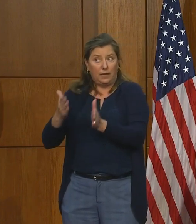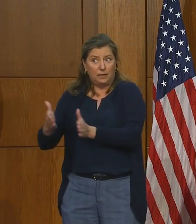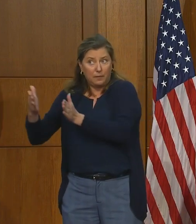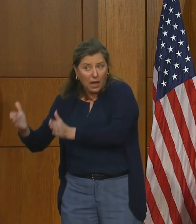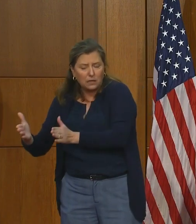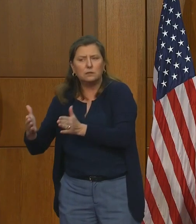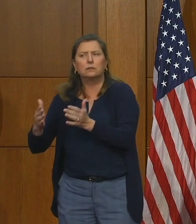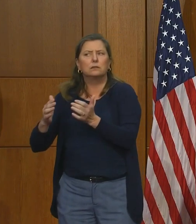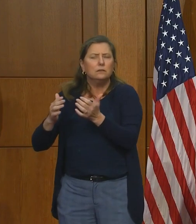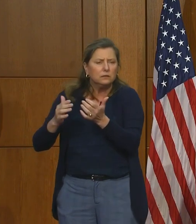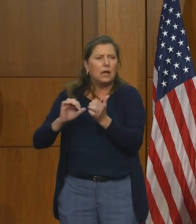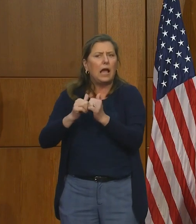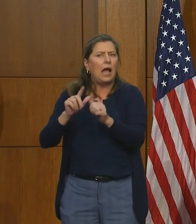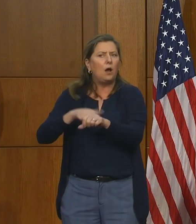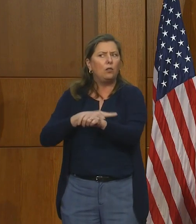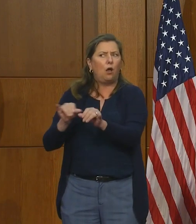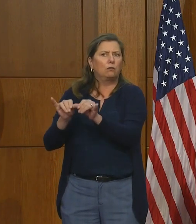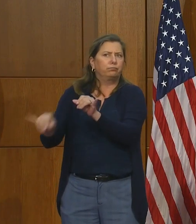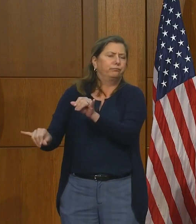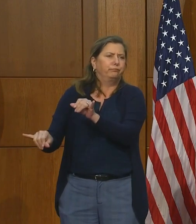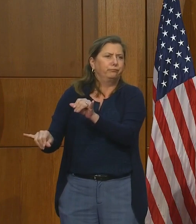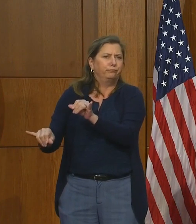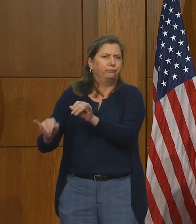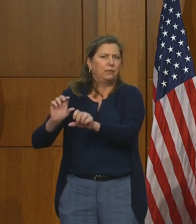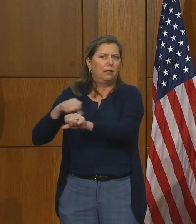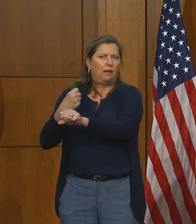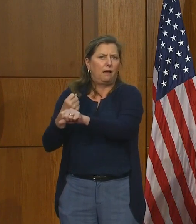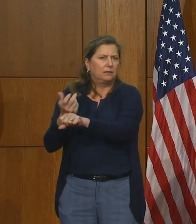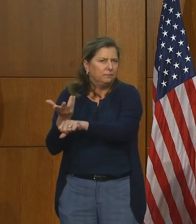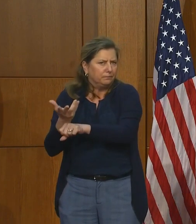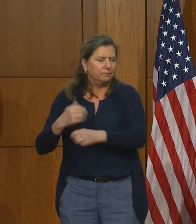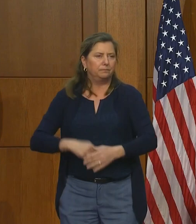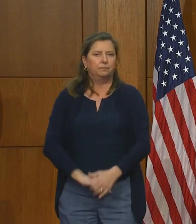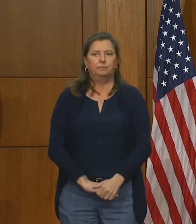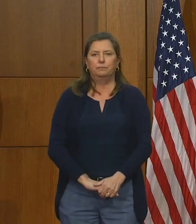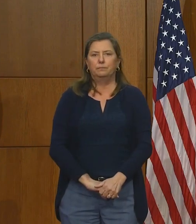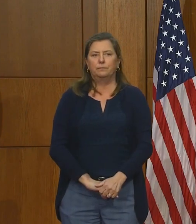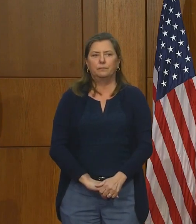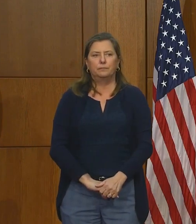TRUTHFULLY WITH INMATES ABOUT THE OUTBREAK AND HOW LONG